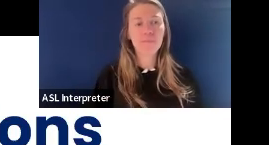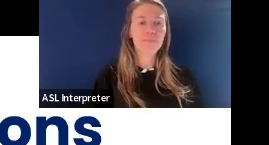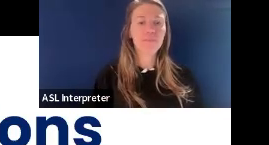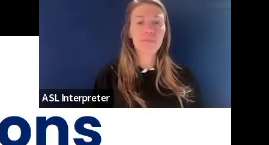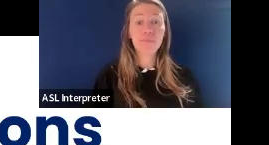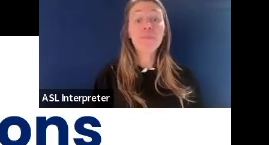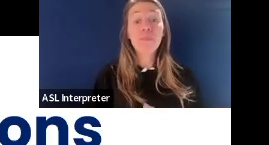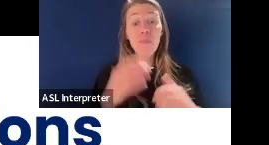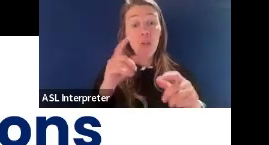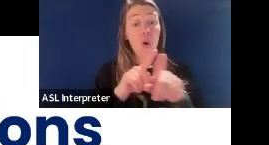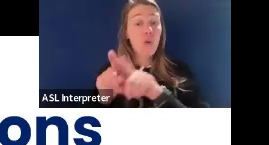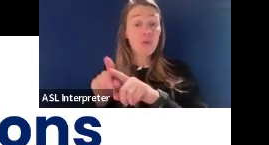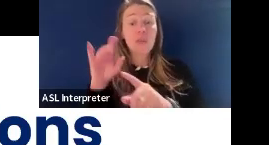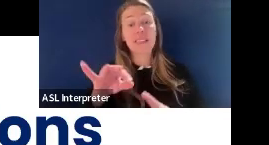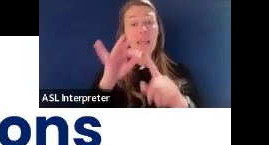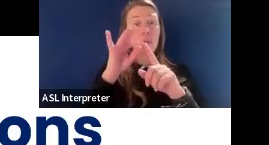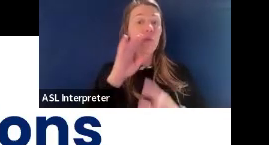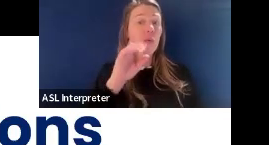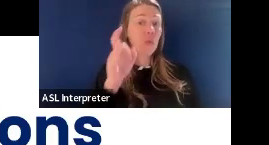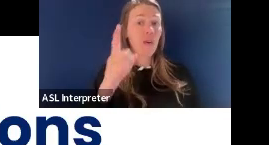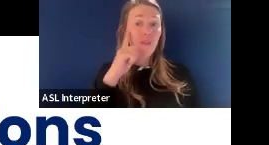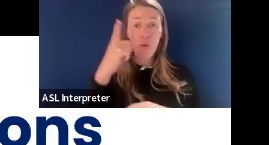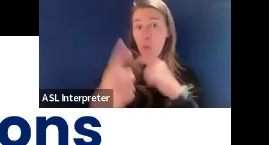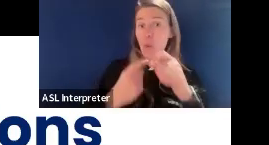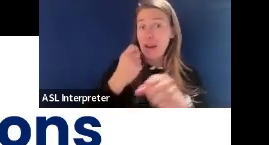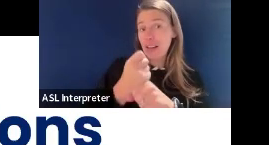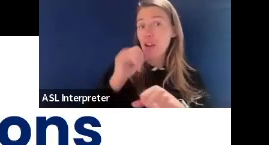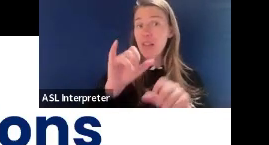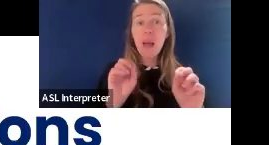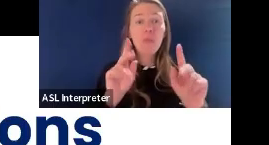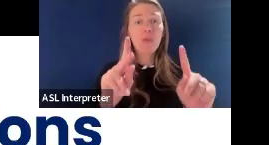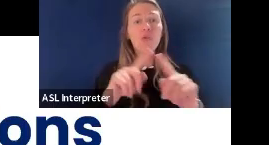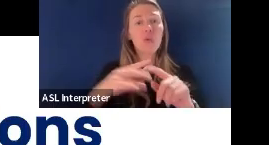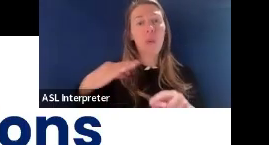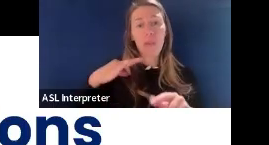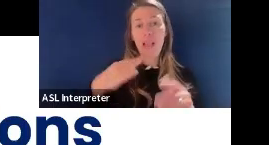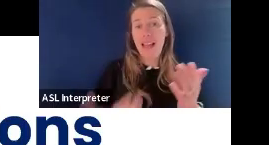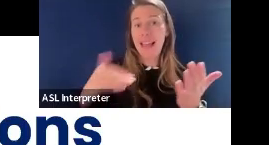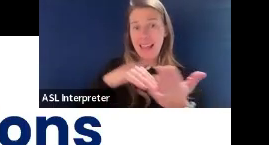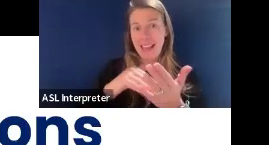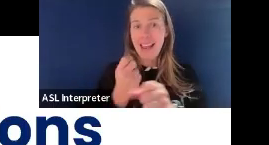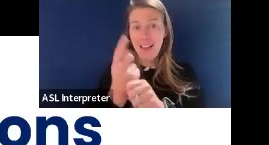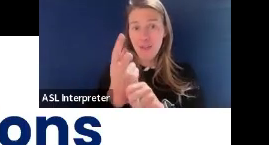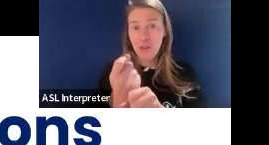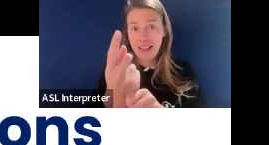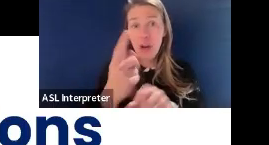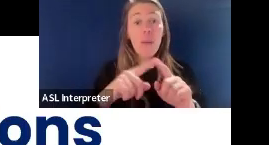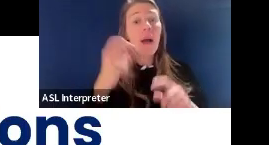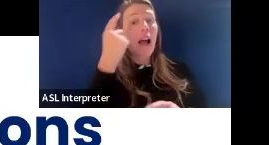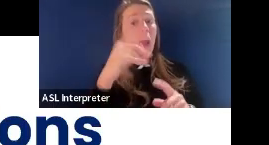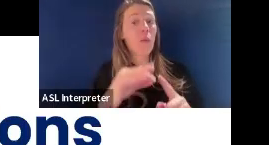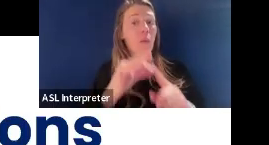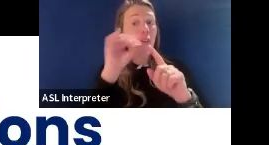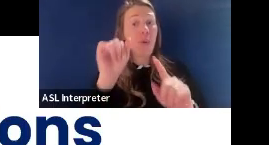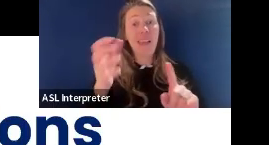Additionally, exceptions will be granted for one year with the opportunity to reapply, but exceptions may be revoked at Cadet's